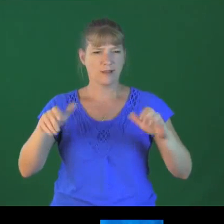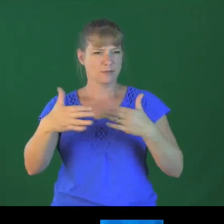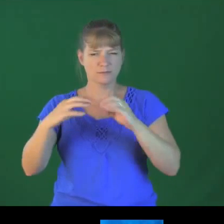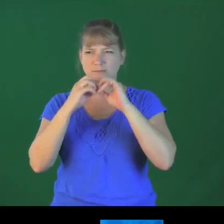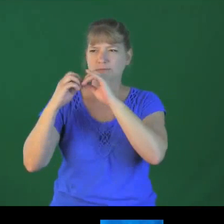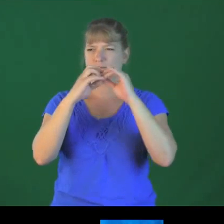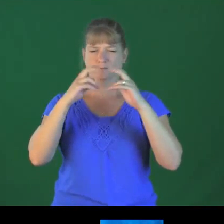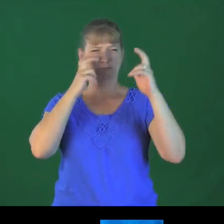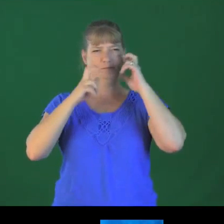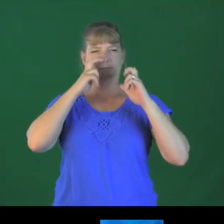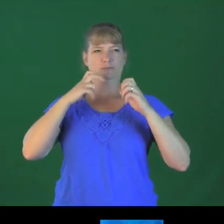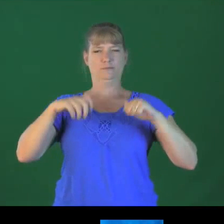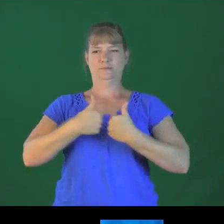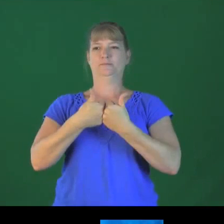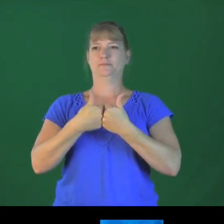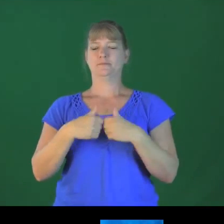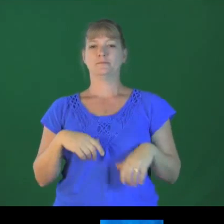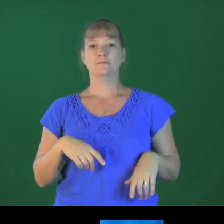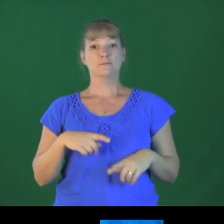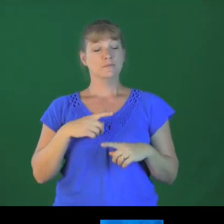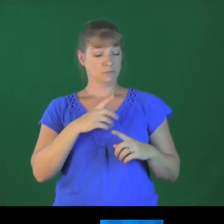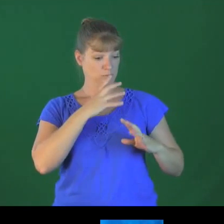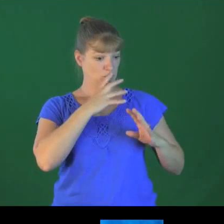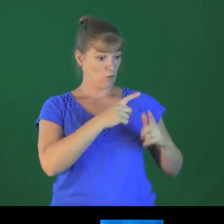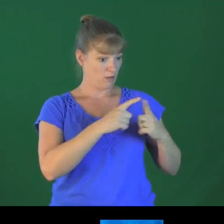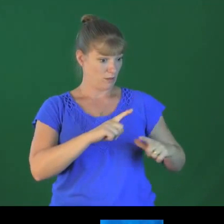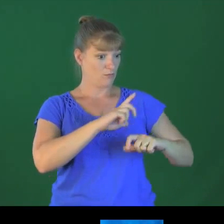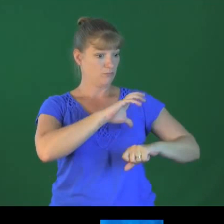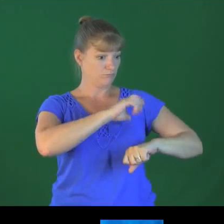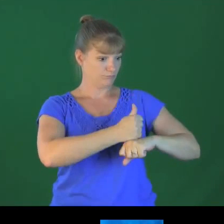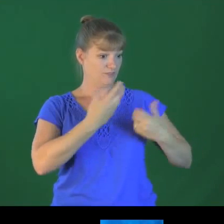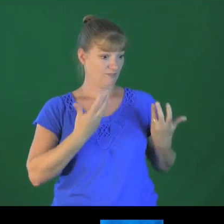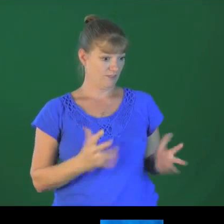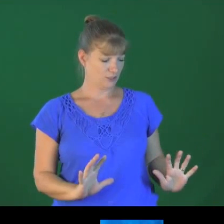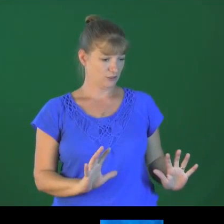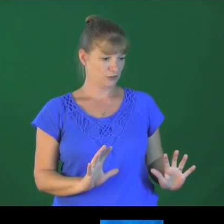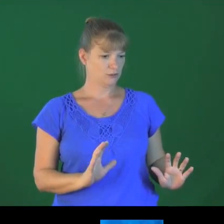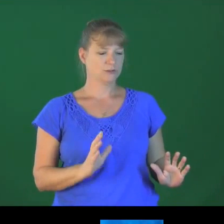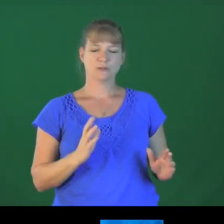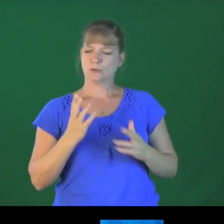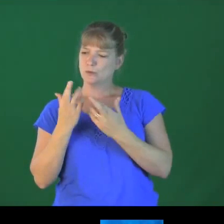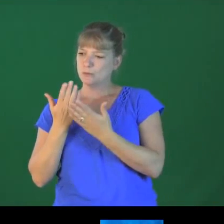But people, who already have a spoken-language base, may need less of these resources